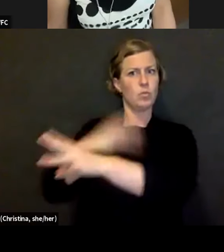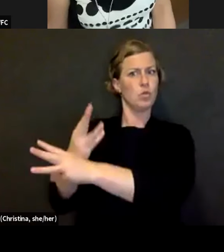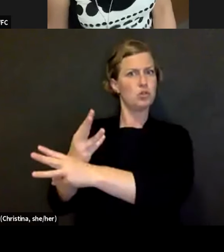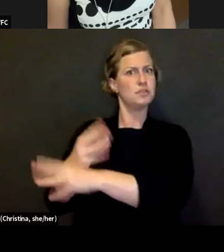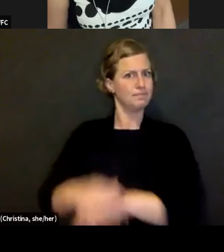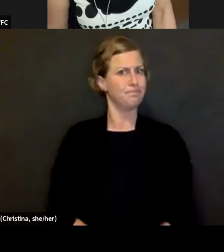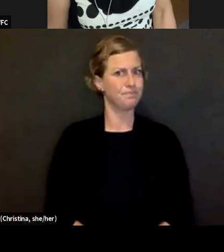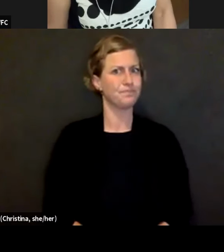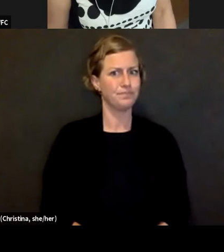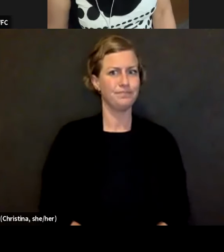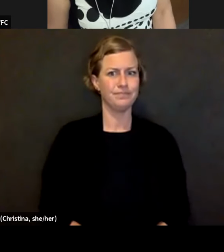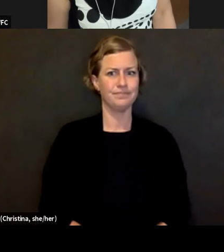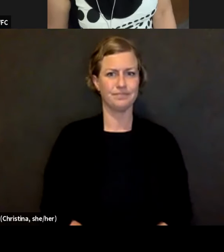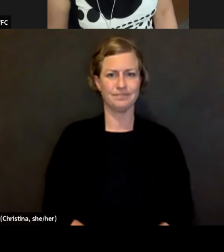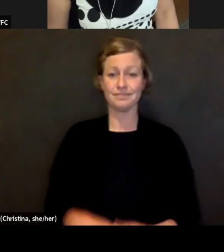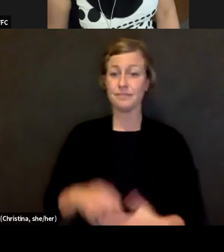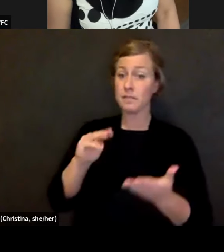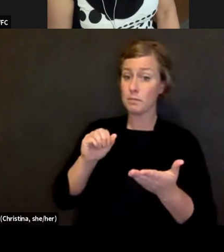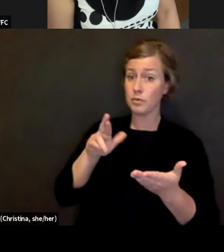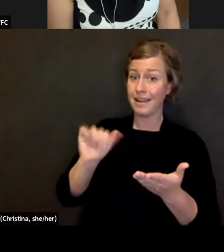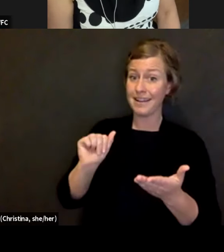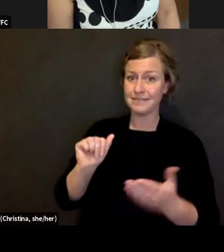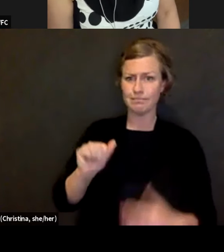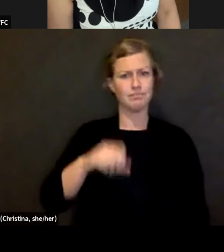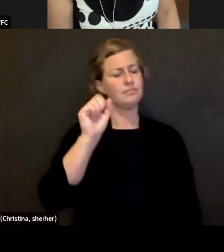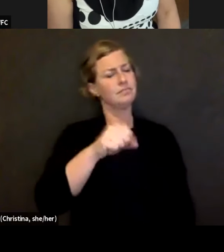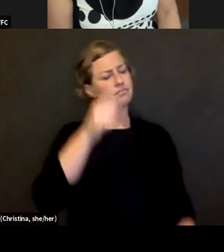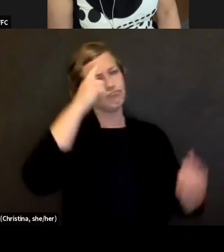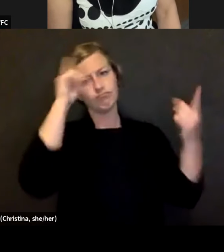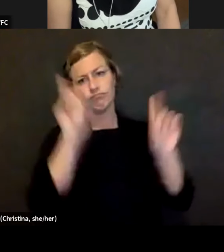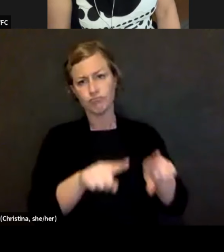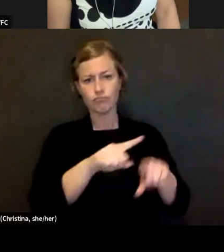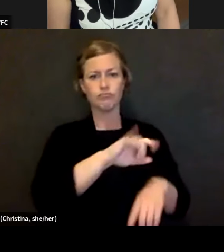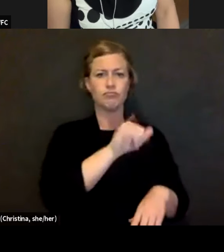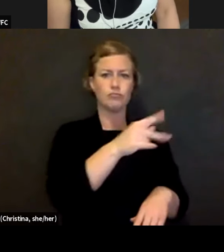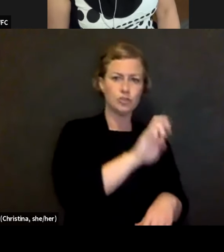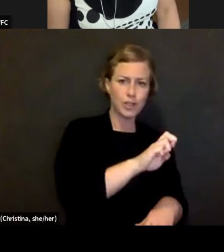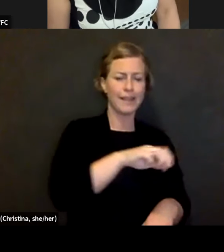create the standard on a global scale. >>